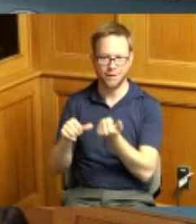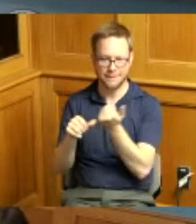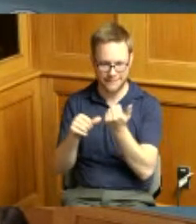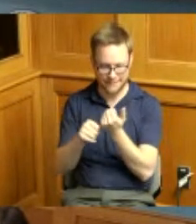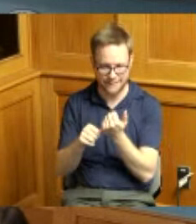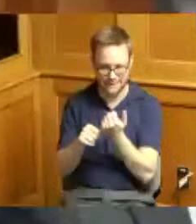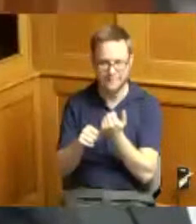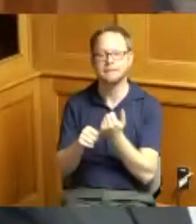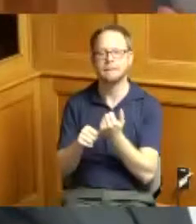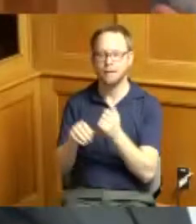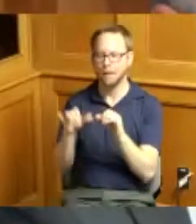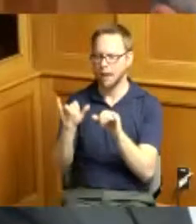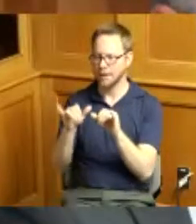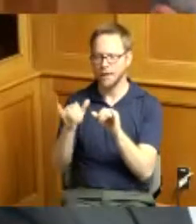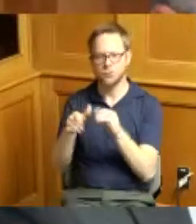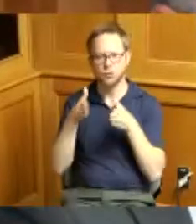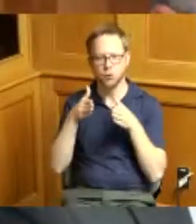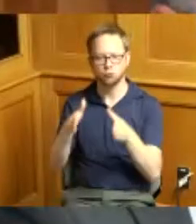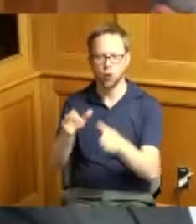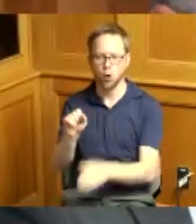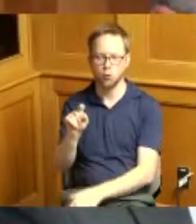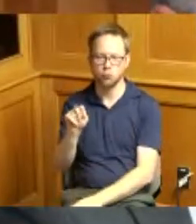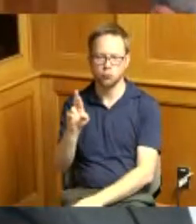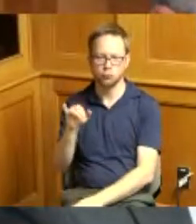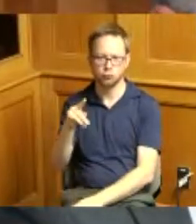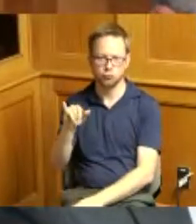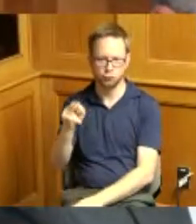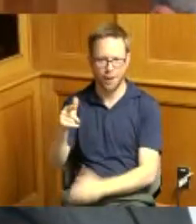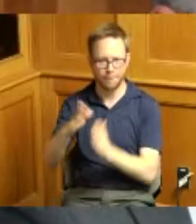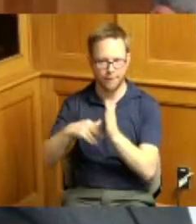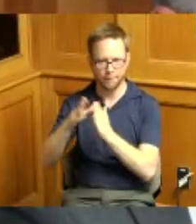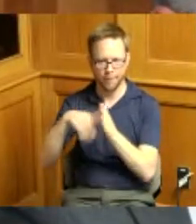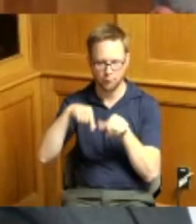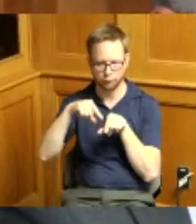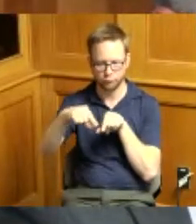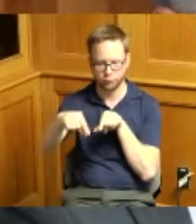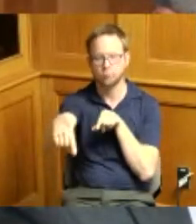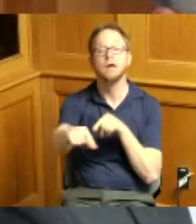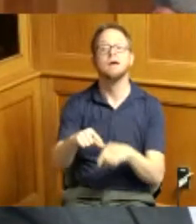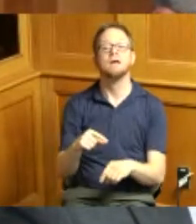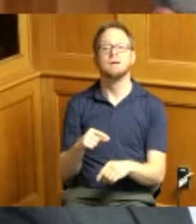and so to the Administrator there is the American Rescue Plan appropriation